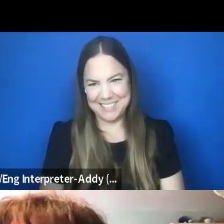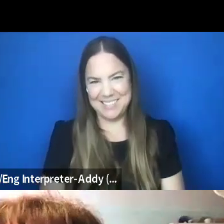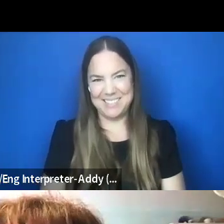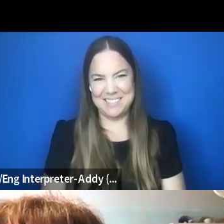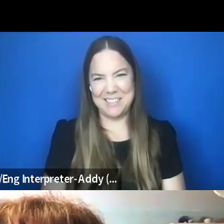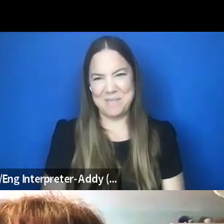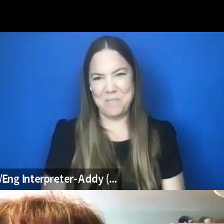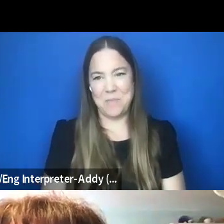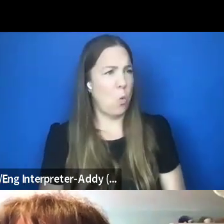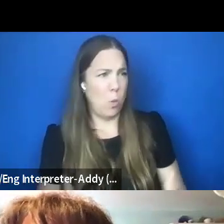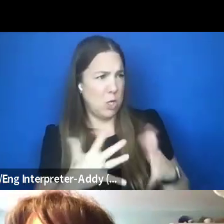Brooke Wilson: Well, we don't want you to get in trouble.